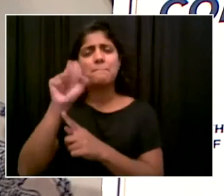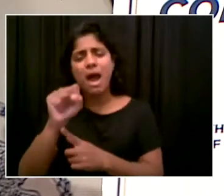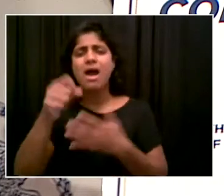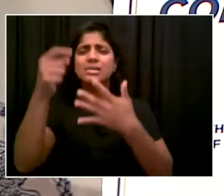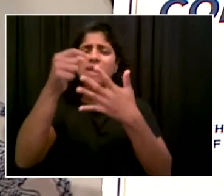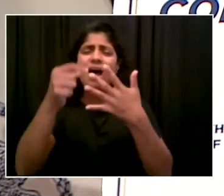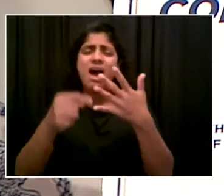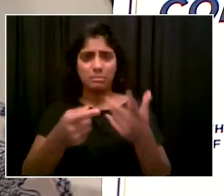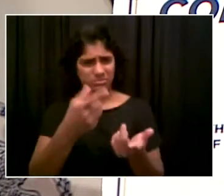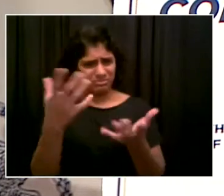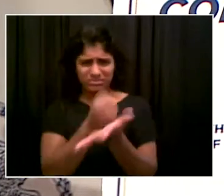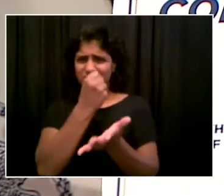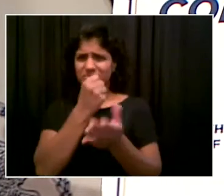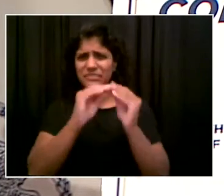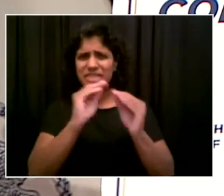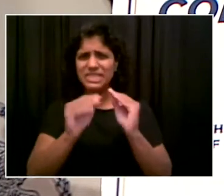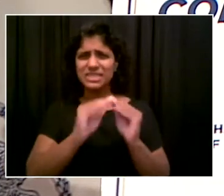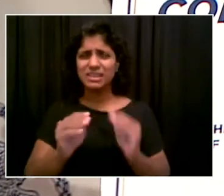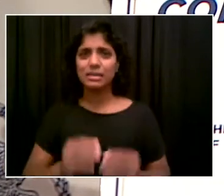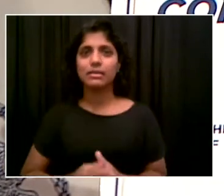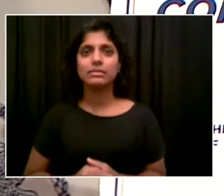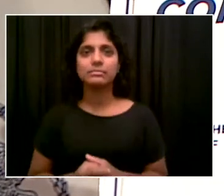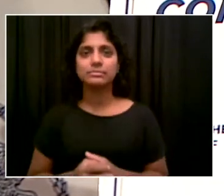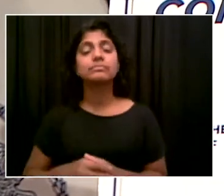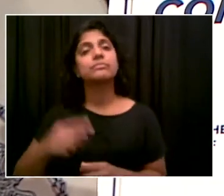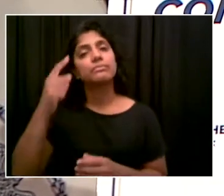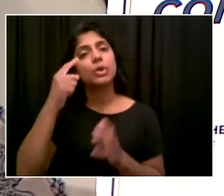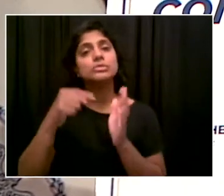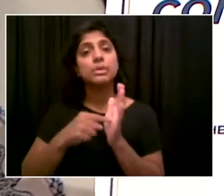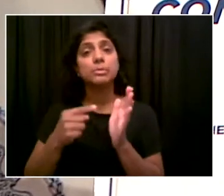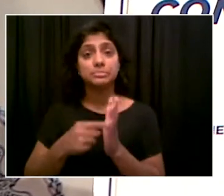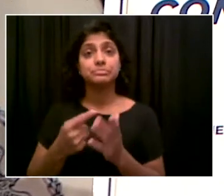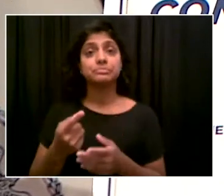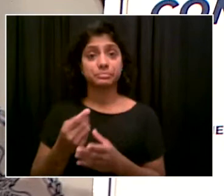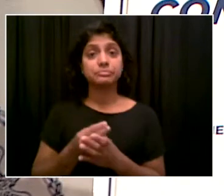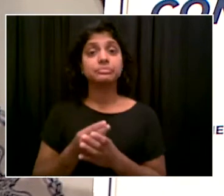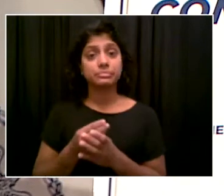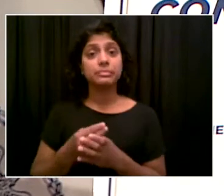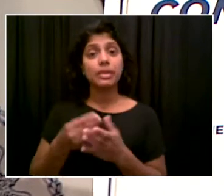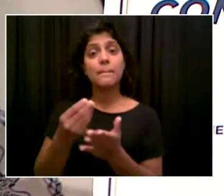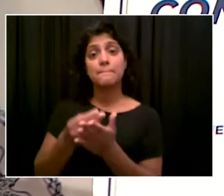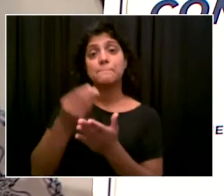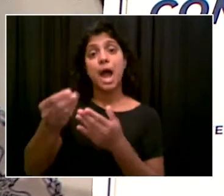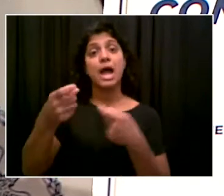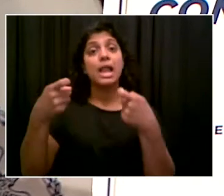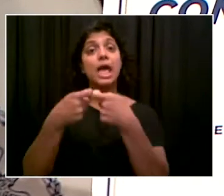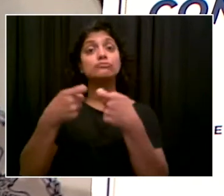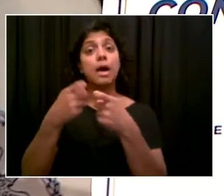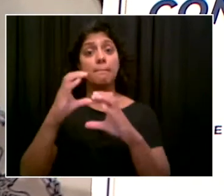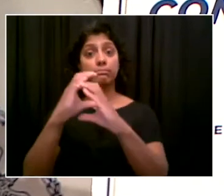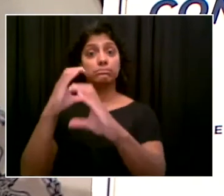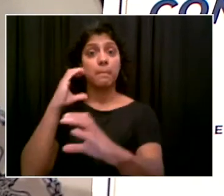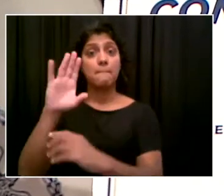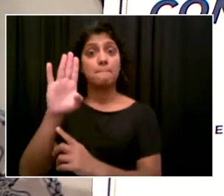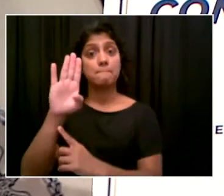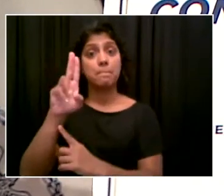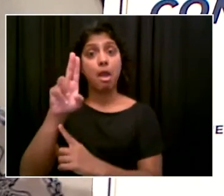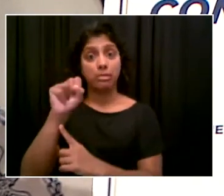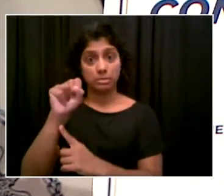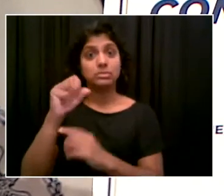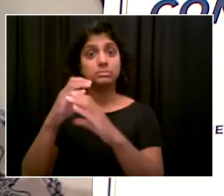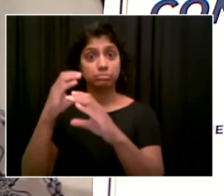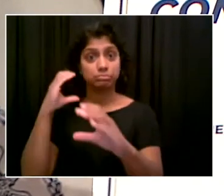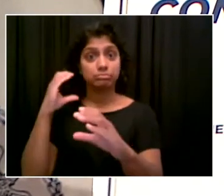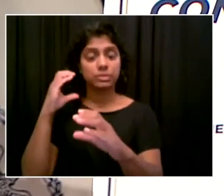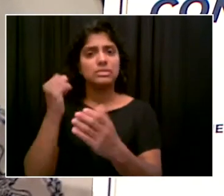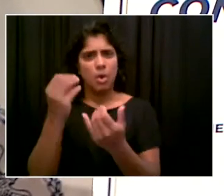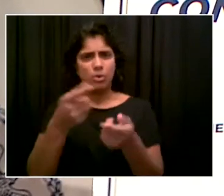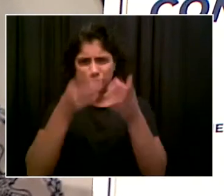ACCSSELEIB ORF